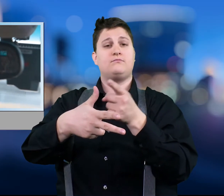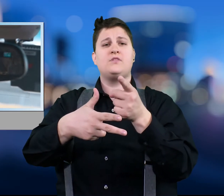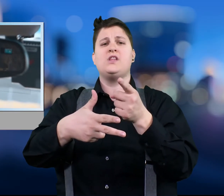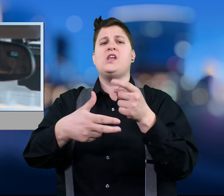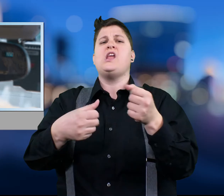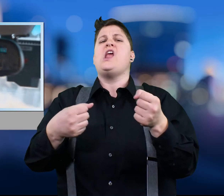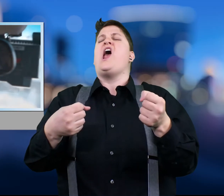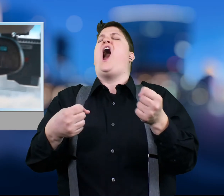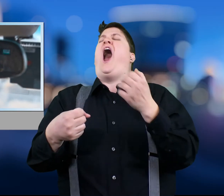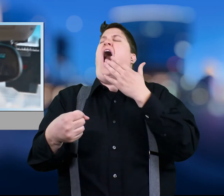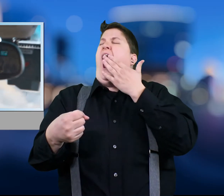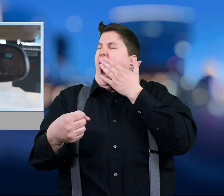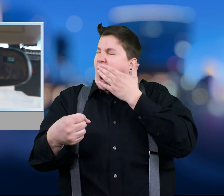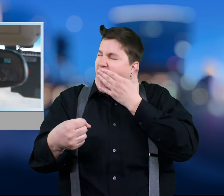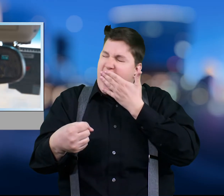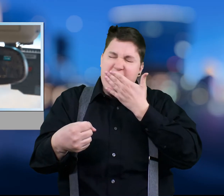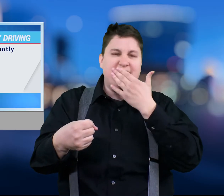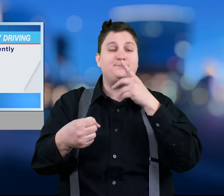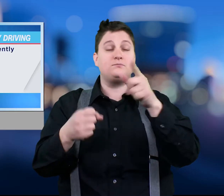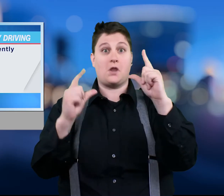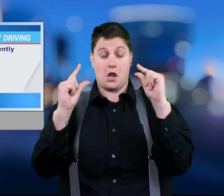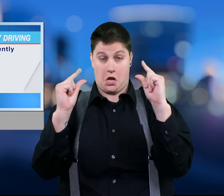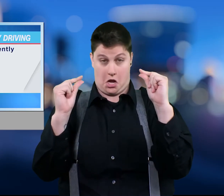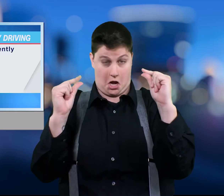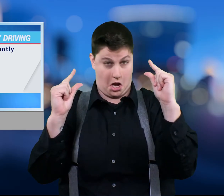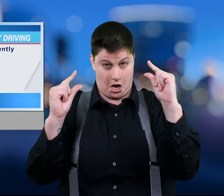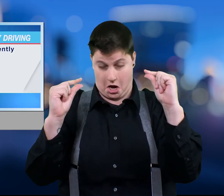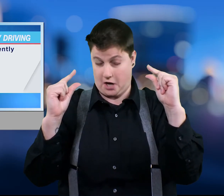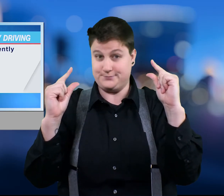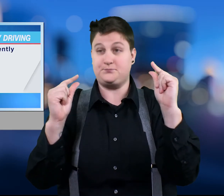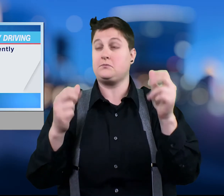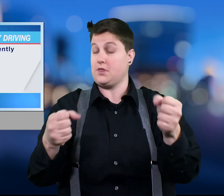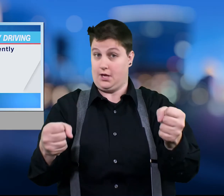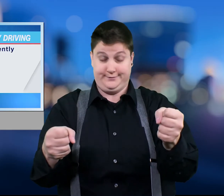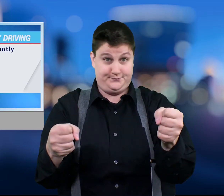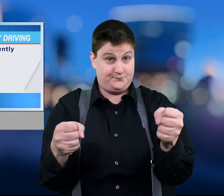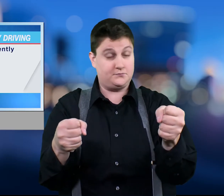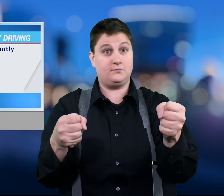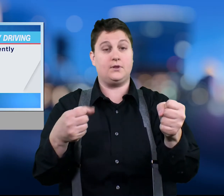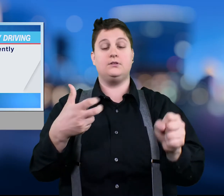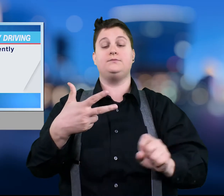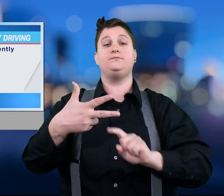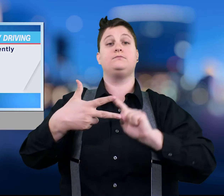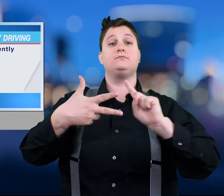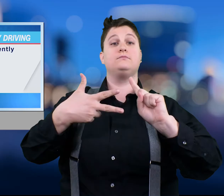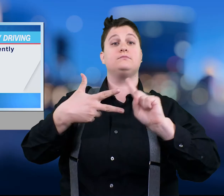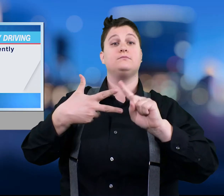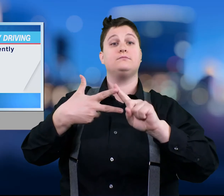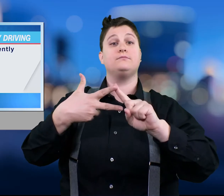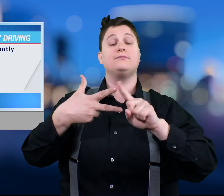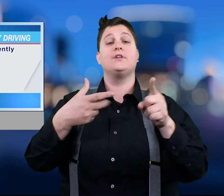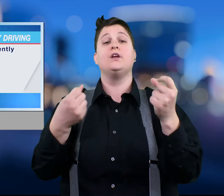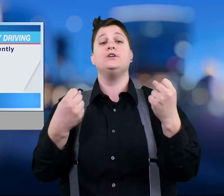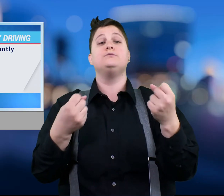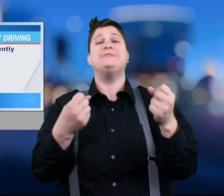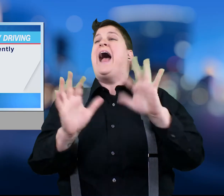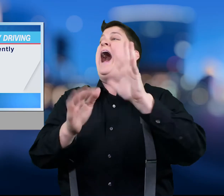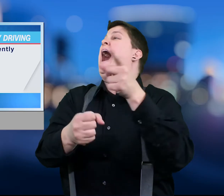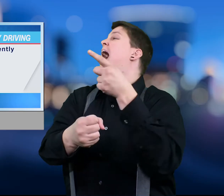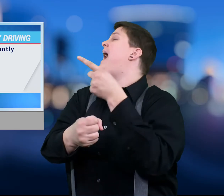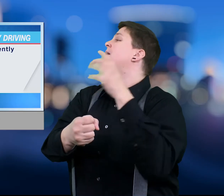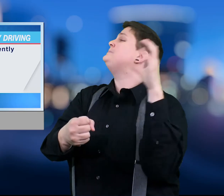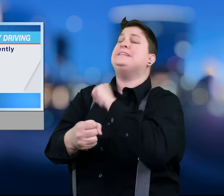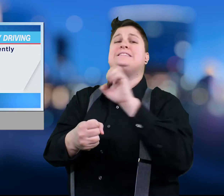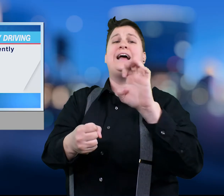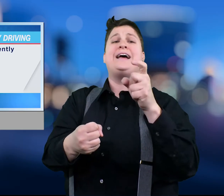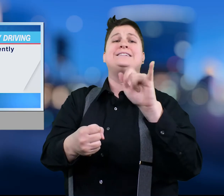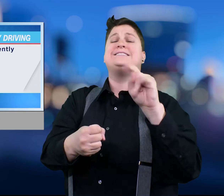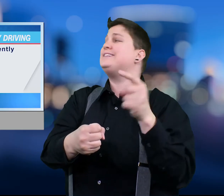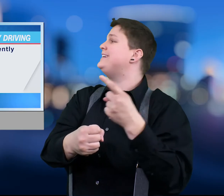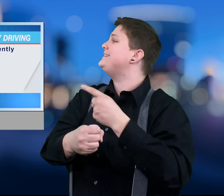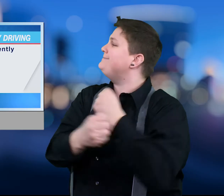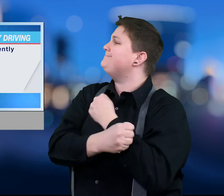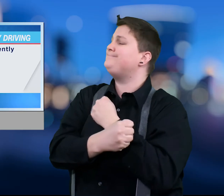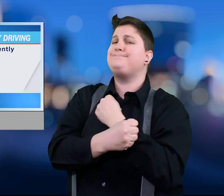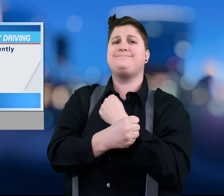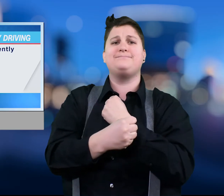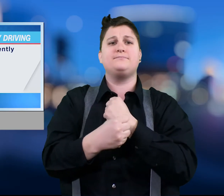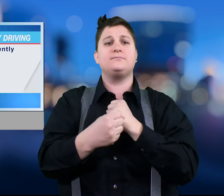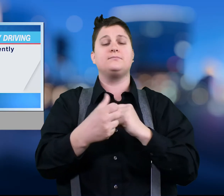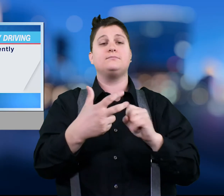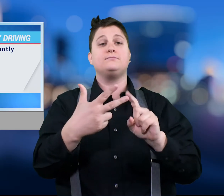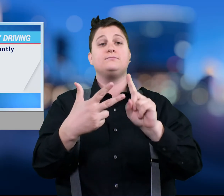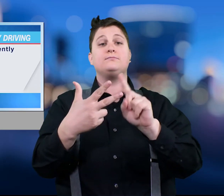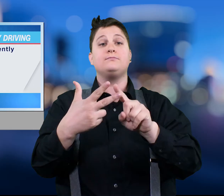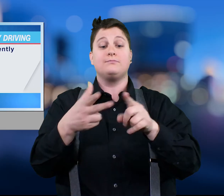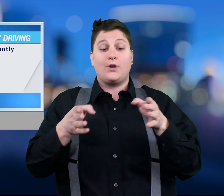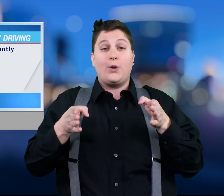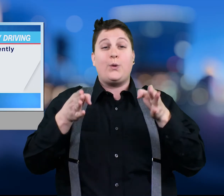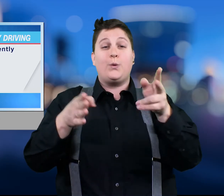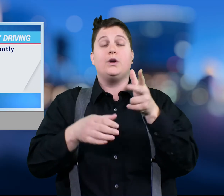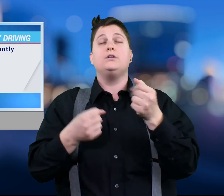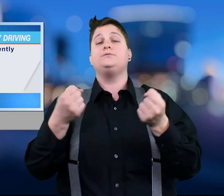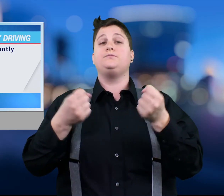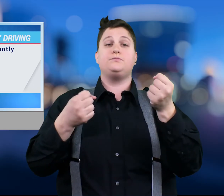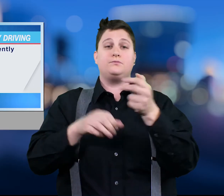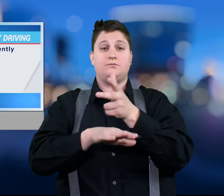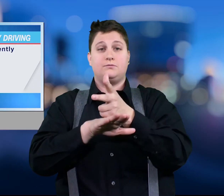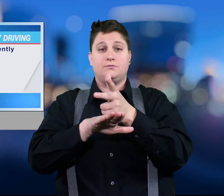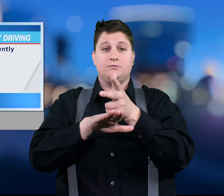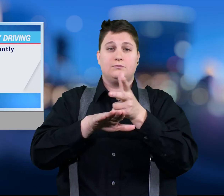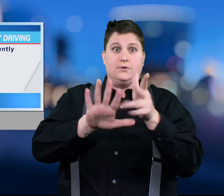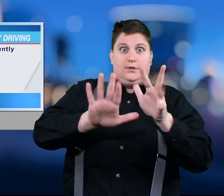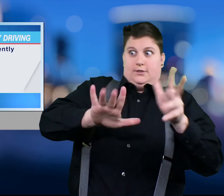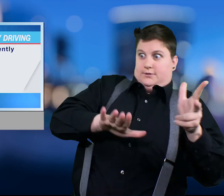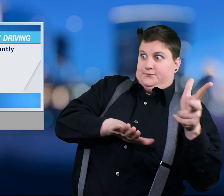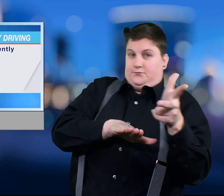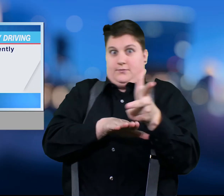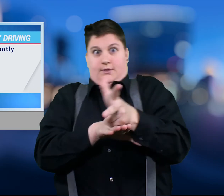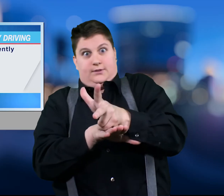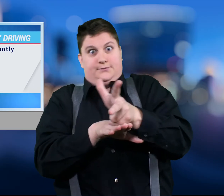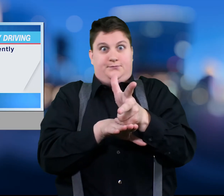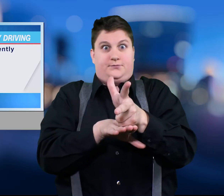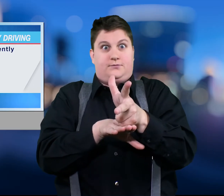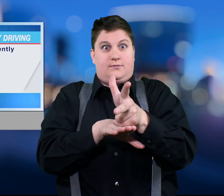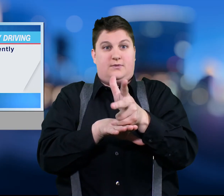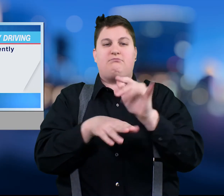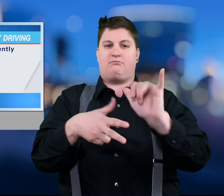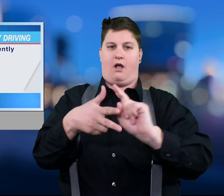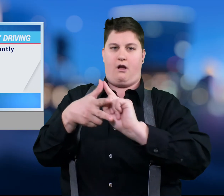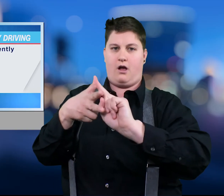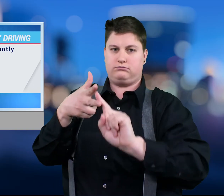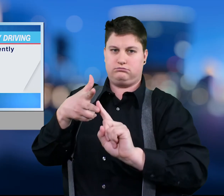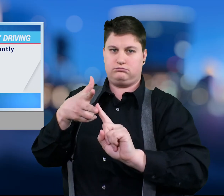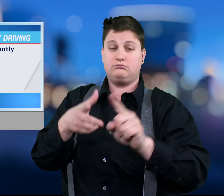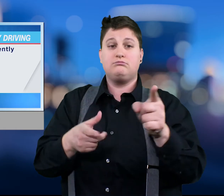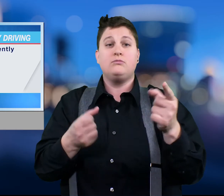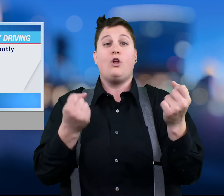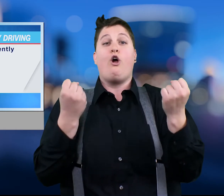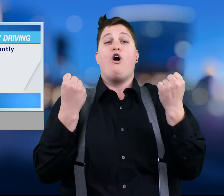Yawning and blinking frequently, missing your exit and drifting from your lane.